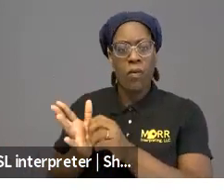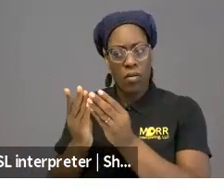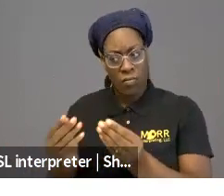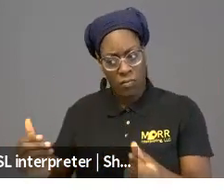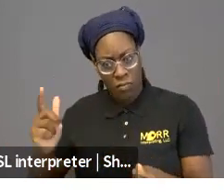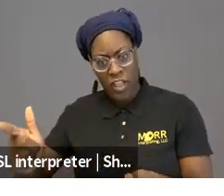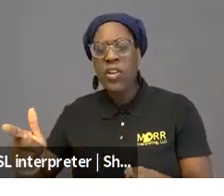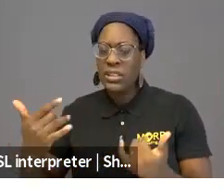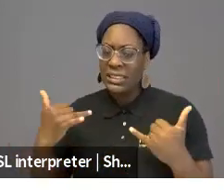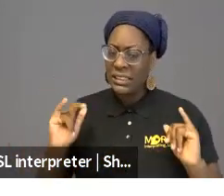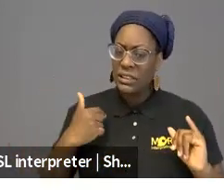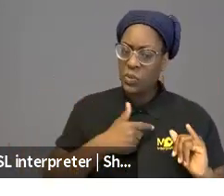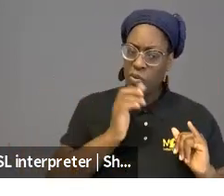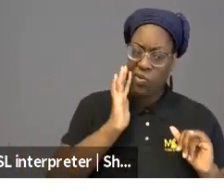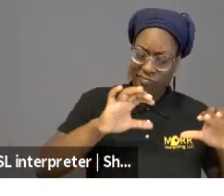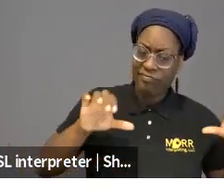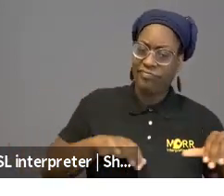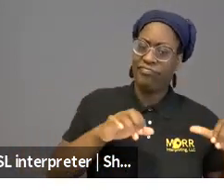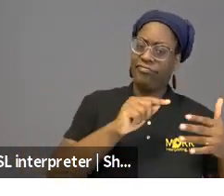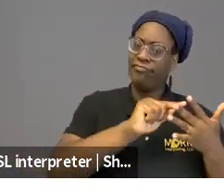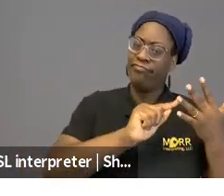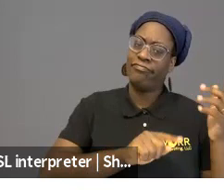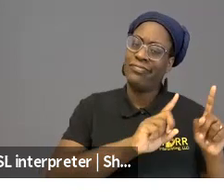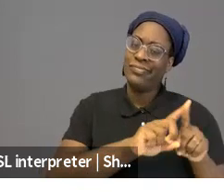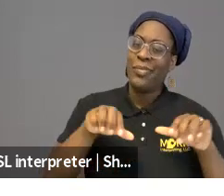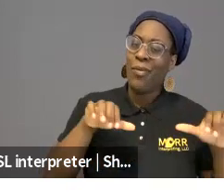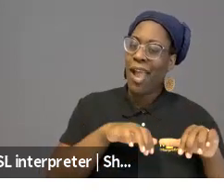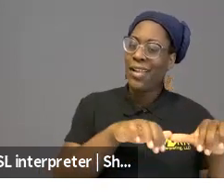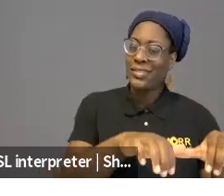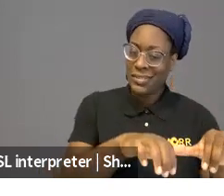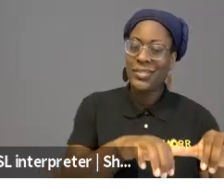interdependency even more salient, but has also highlighted ways we can embrace interdependency